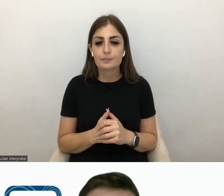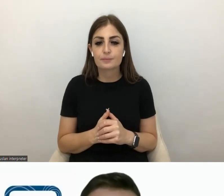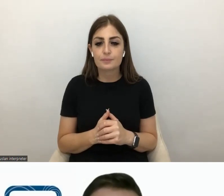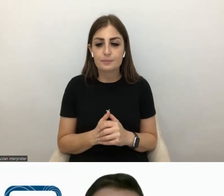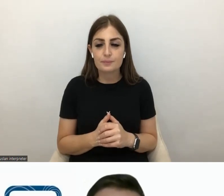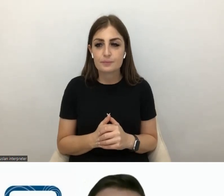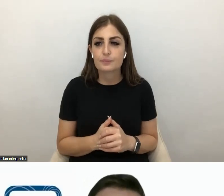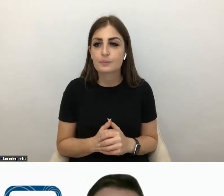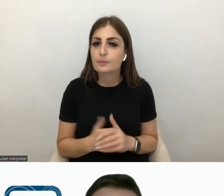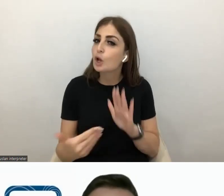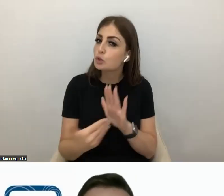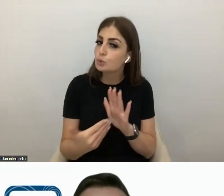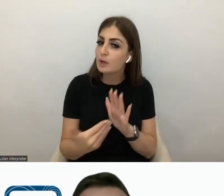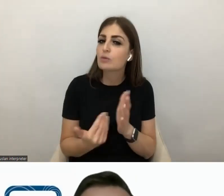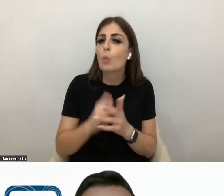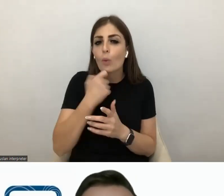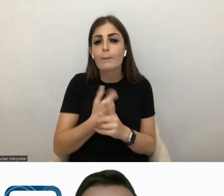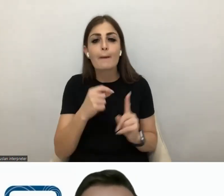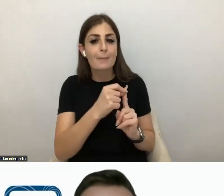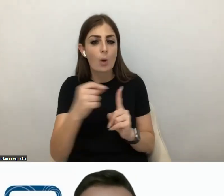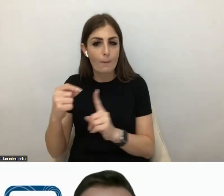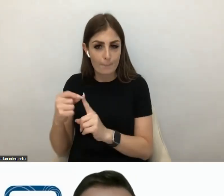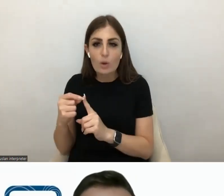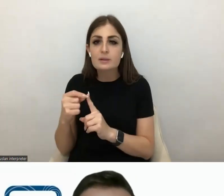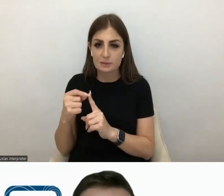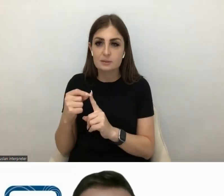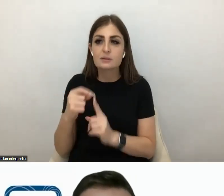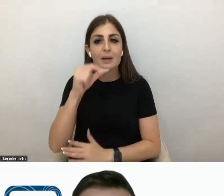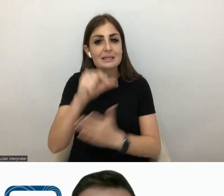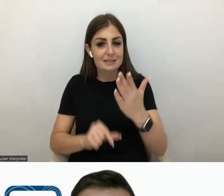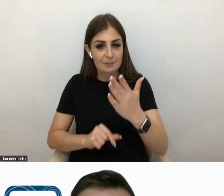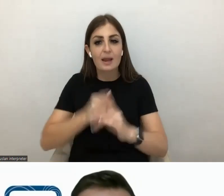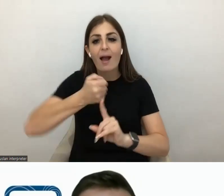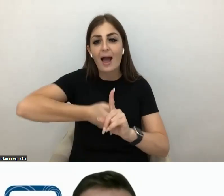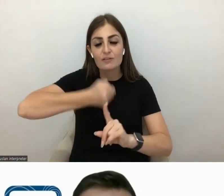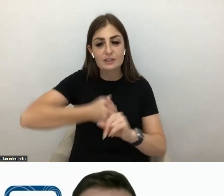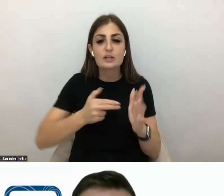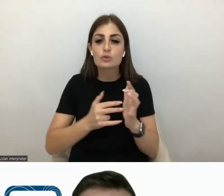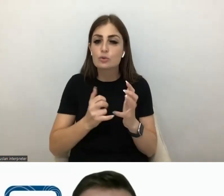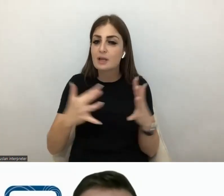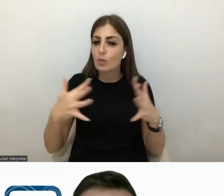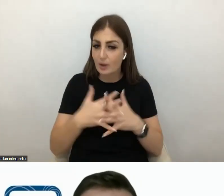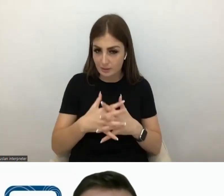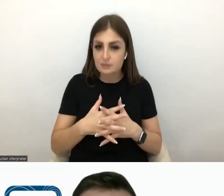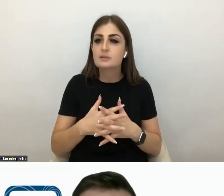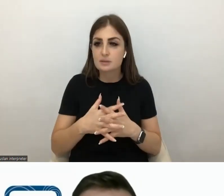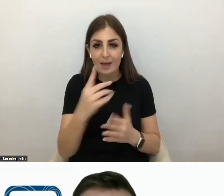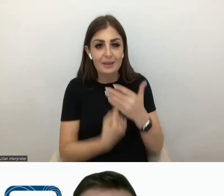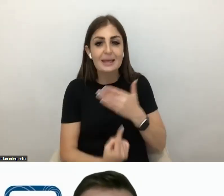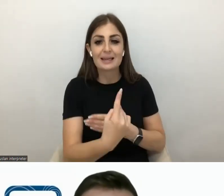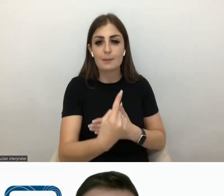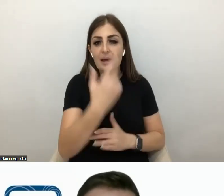Today's webinar will be a PowerPoint presentation by Disability Advocacy NSW and the Independent Expert Review